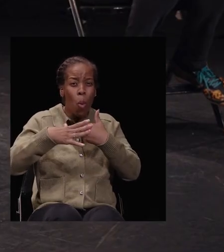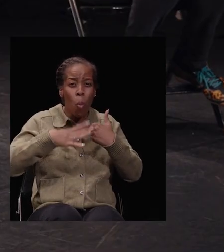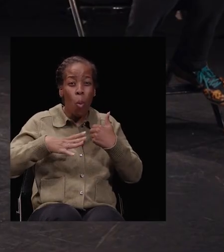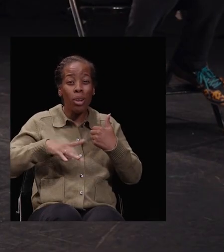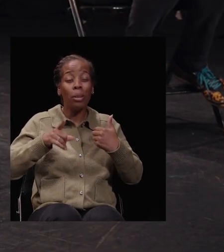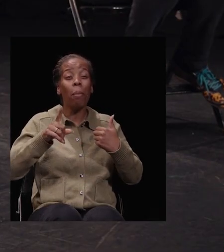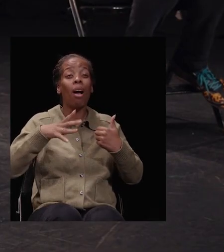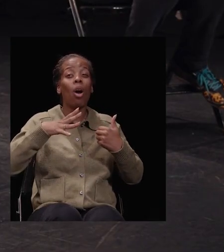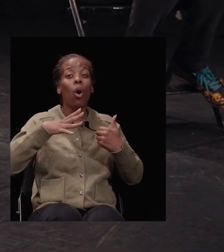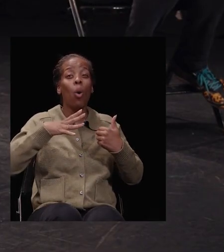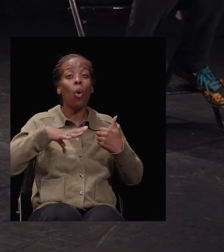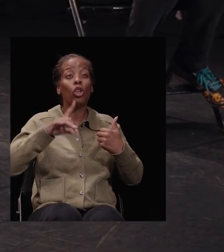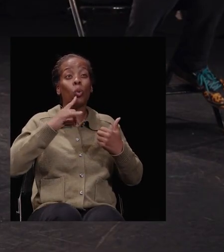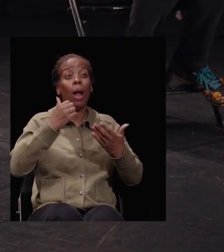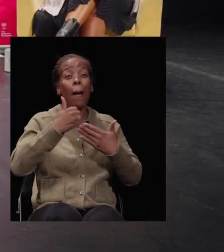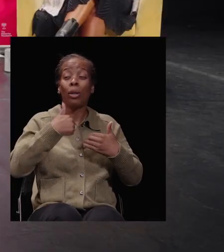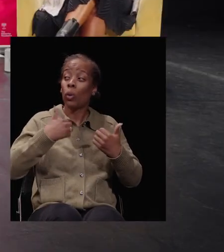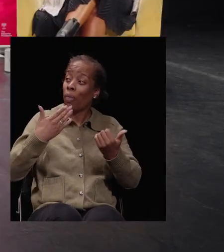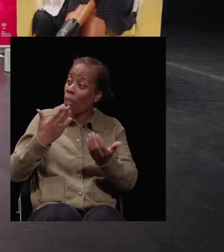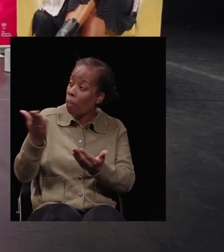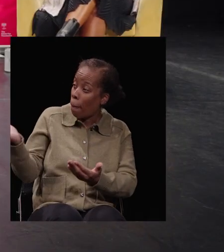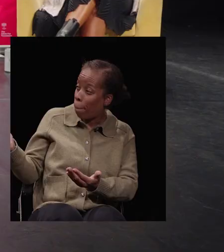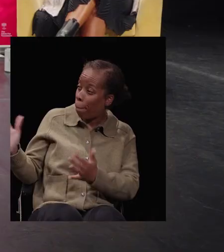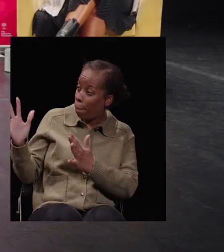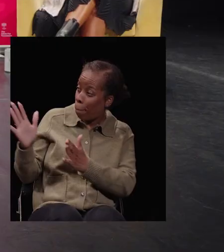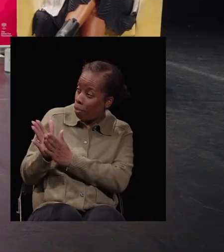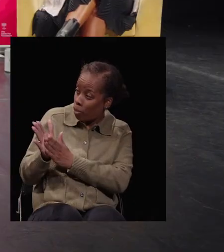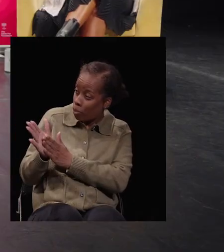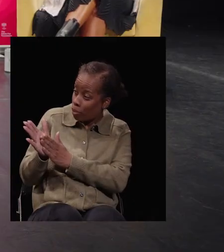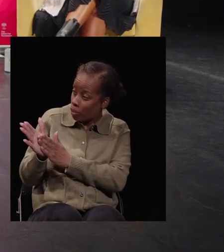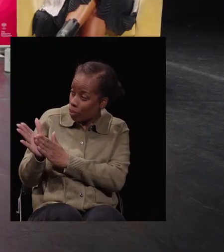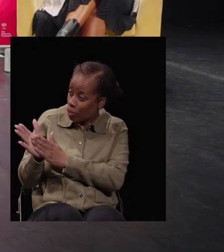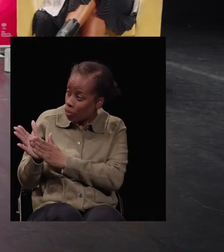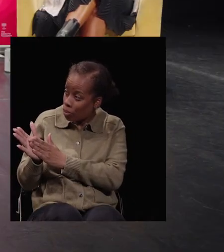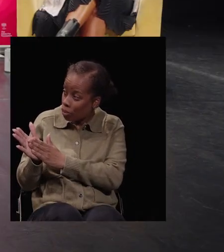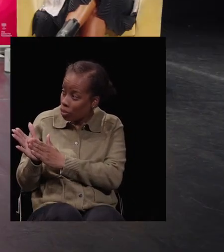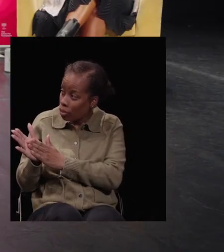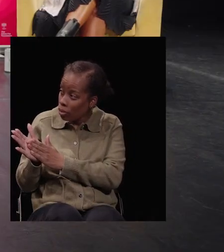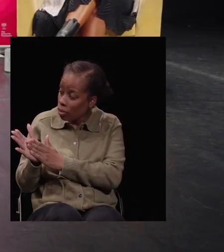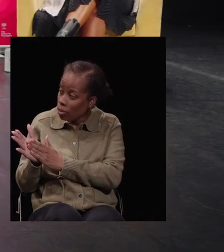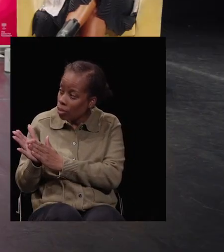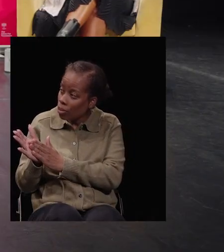But I want you to help me to thank our wonderful panel. (audience applauding)